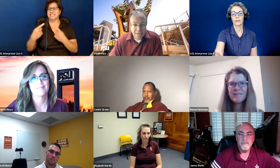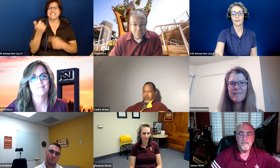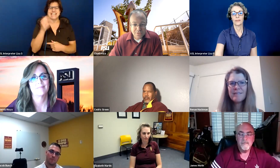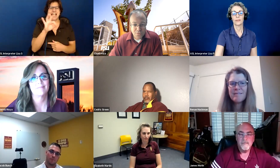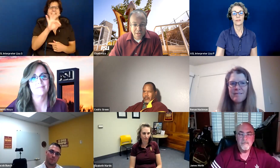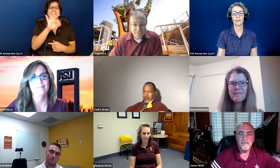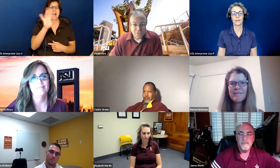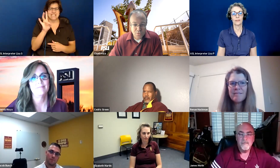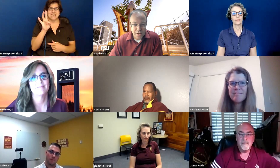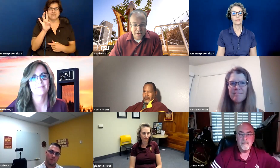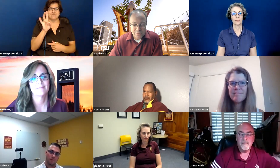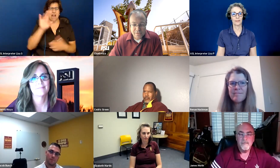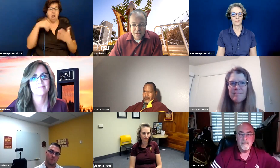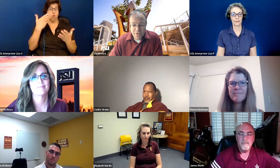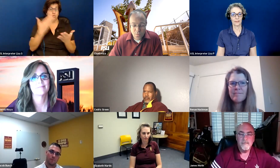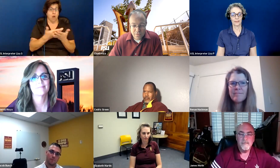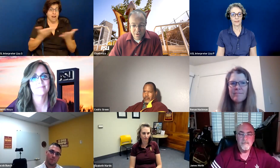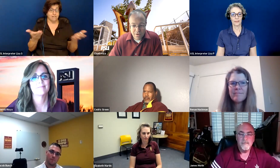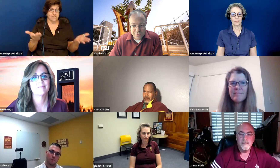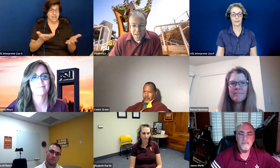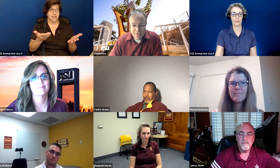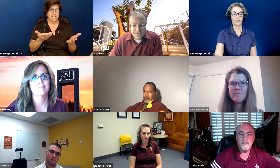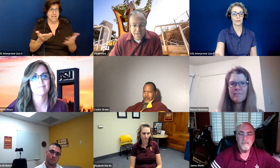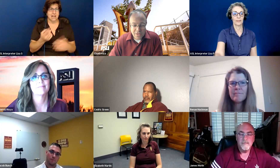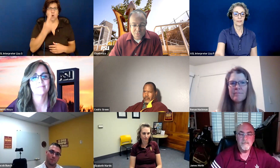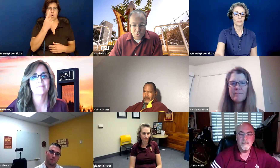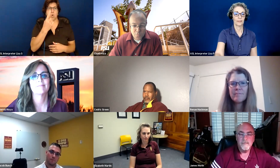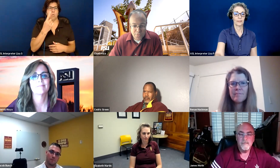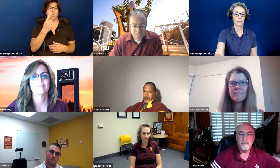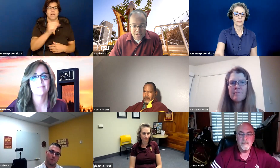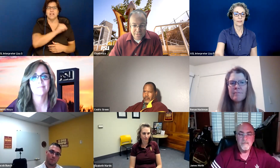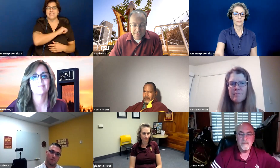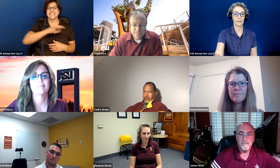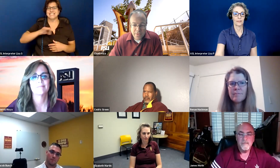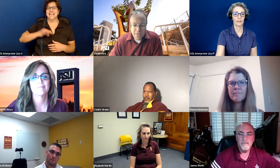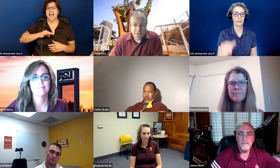I came to ASU as one of our staff sign language interpreters at the time.